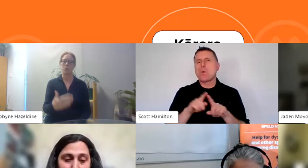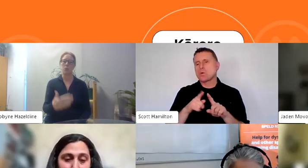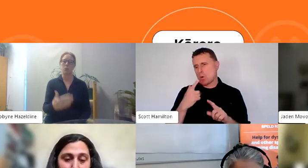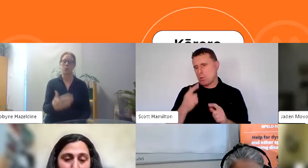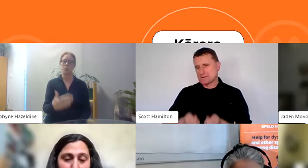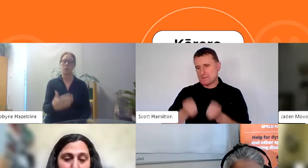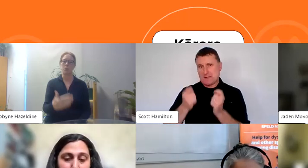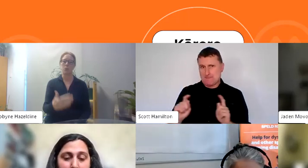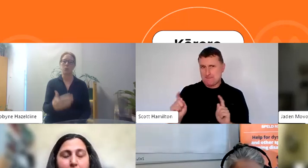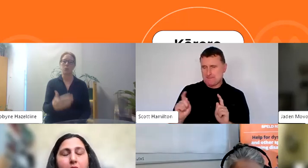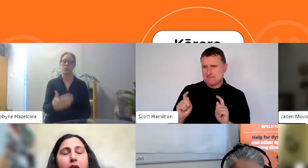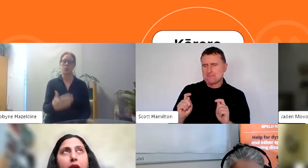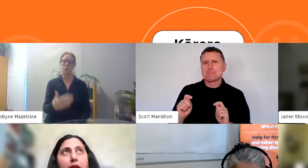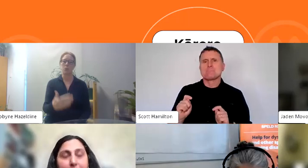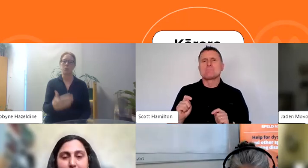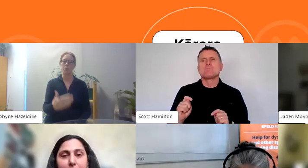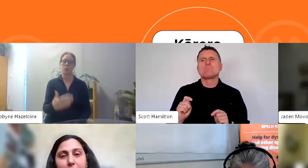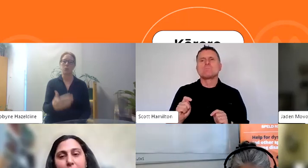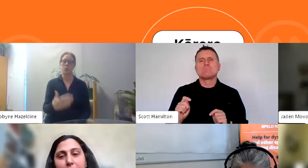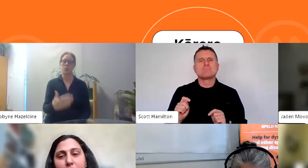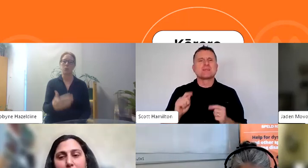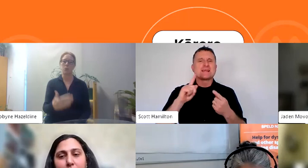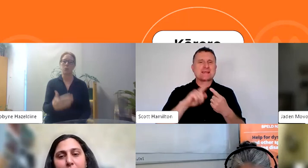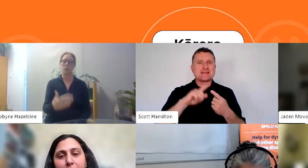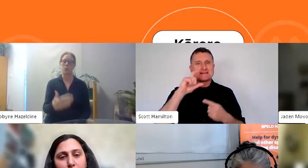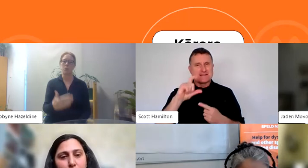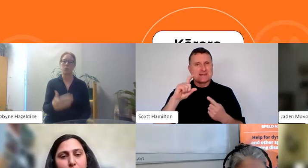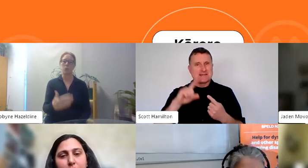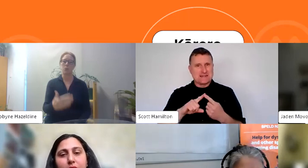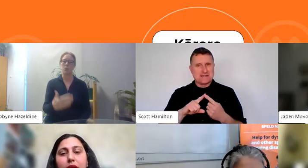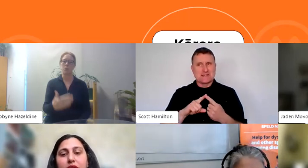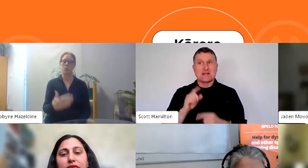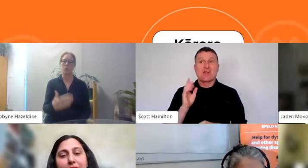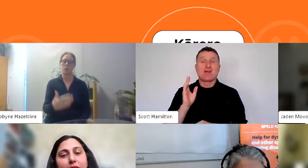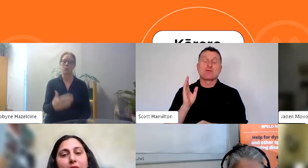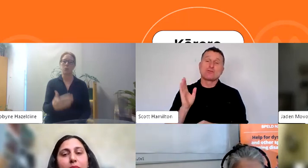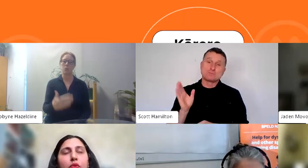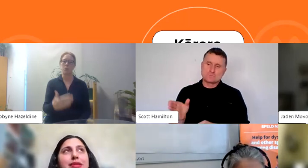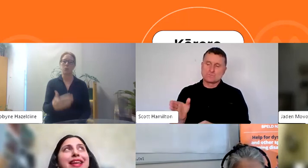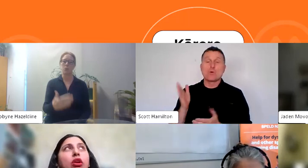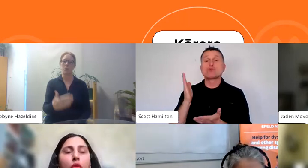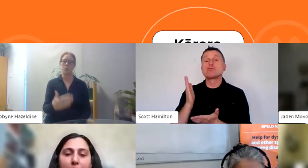that ECE is really, really crucial in terms of setting up those secure